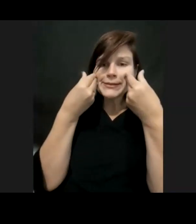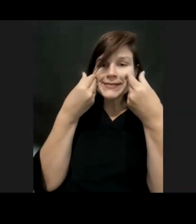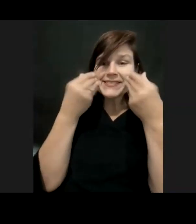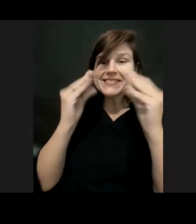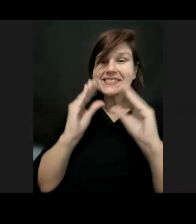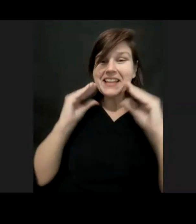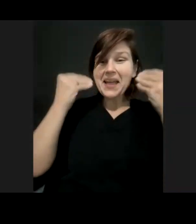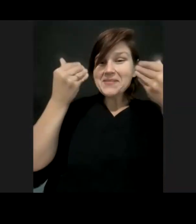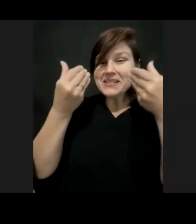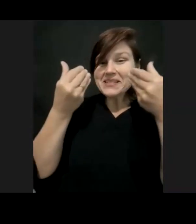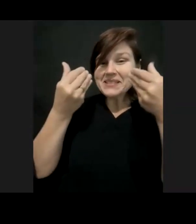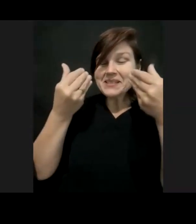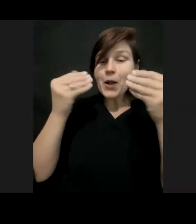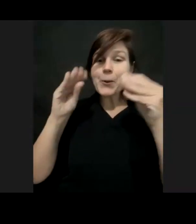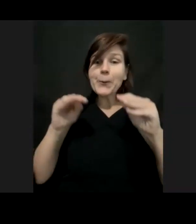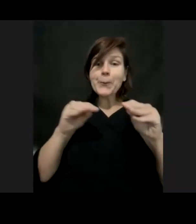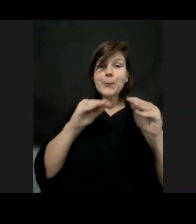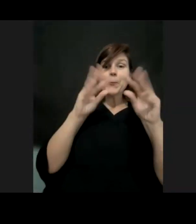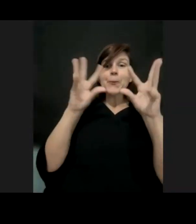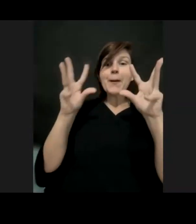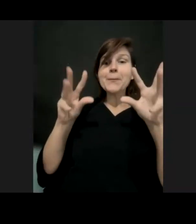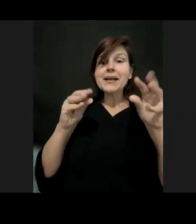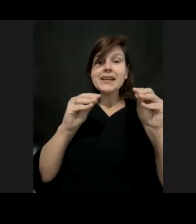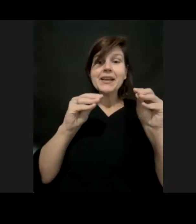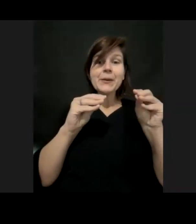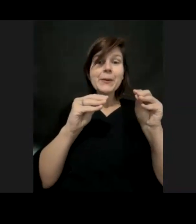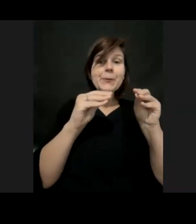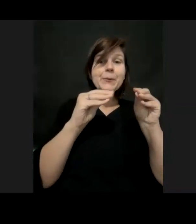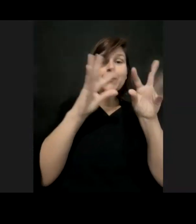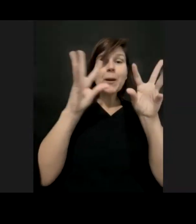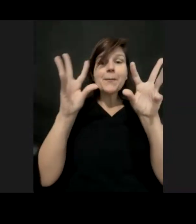Whoop-a-dee-doo! Cut that a little bit. So I made these ears.